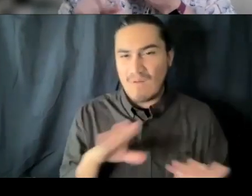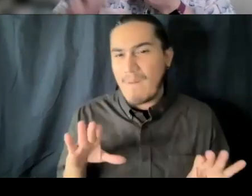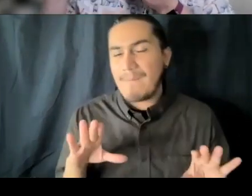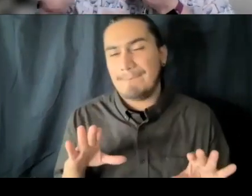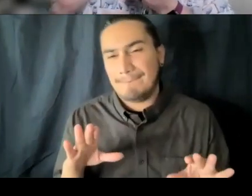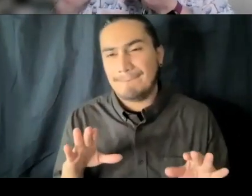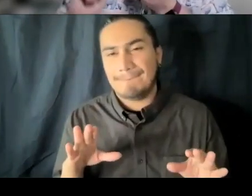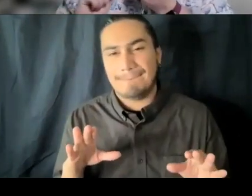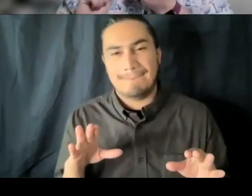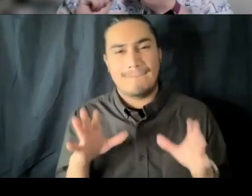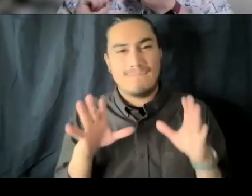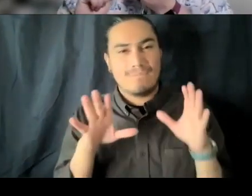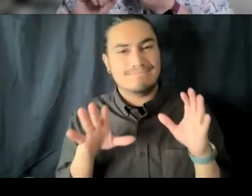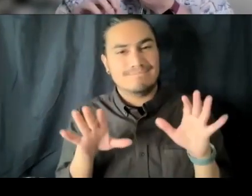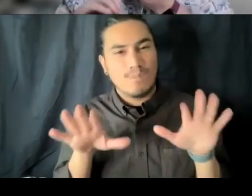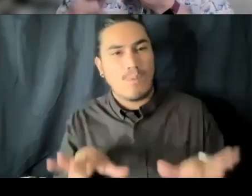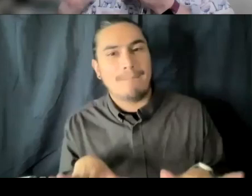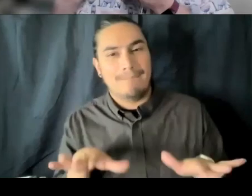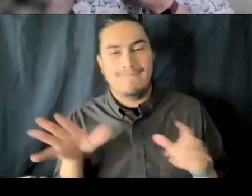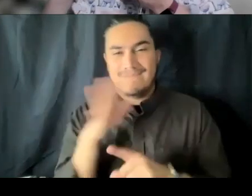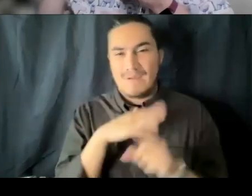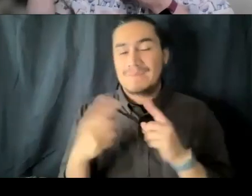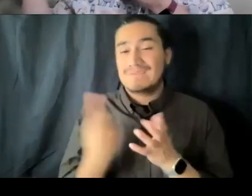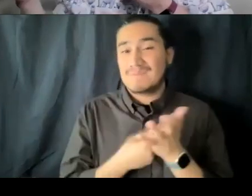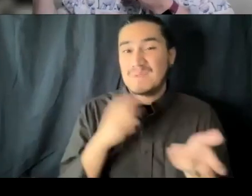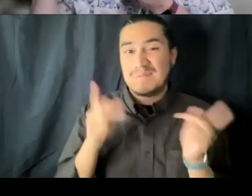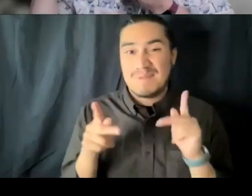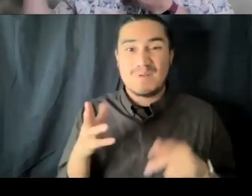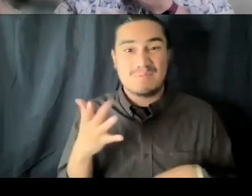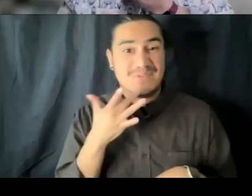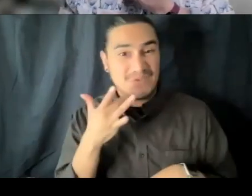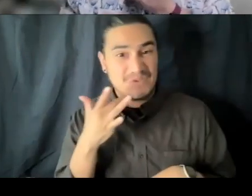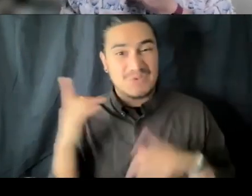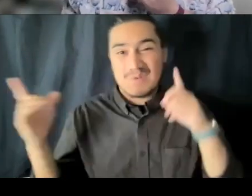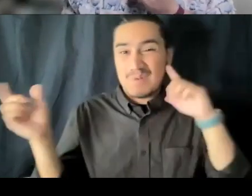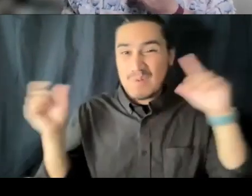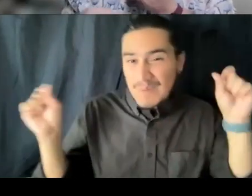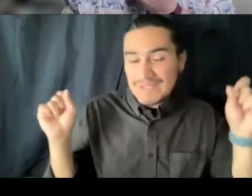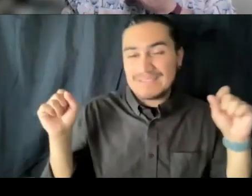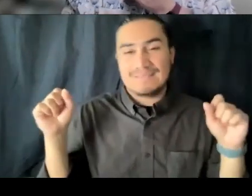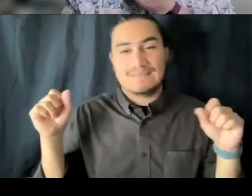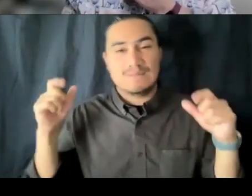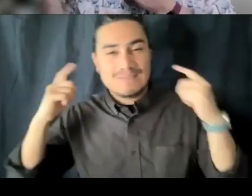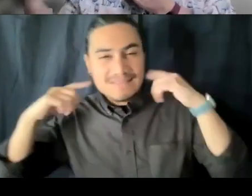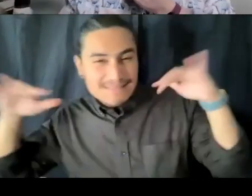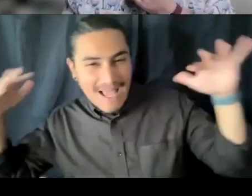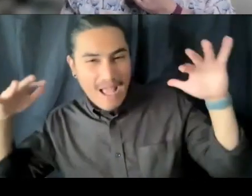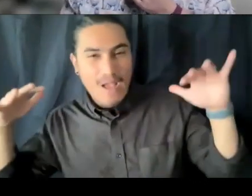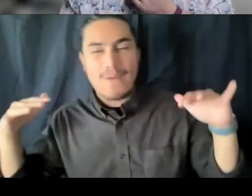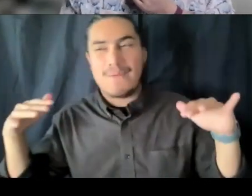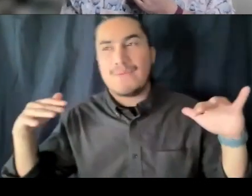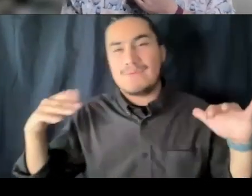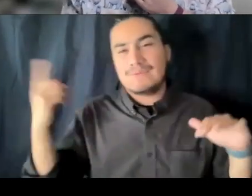Some people are gonna do better when there's noise or sound or you're responding.